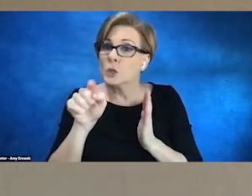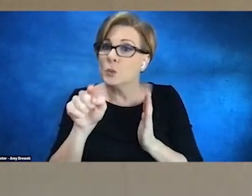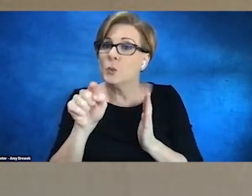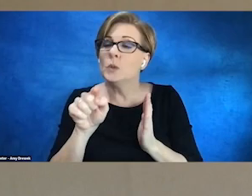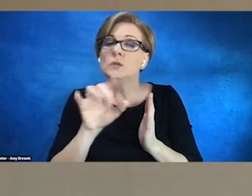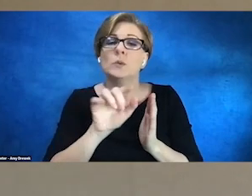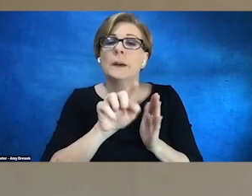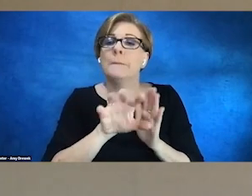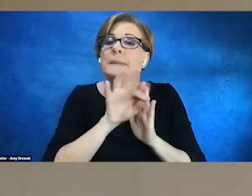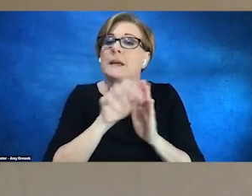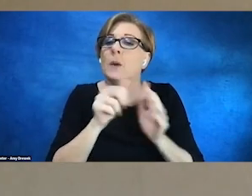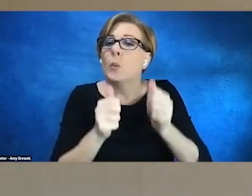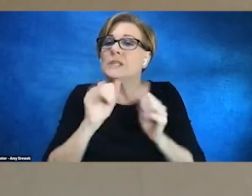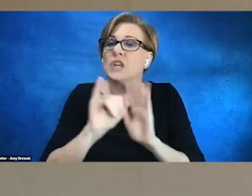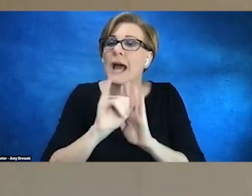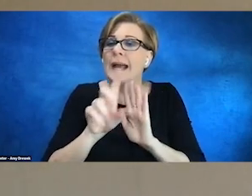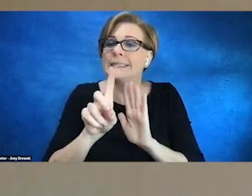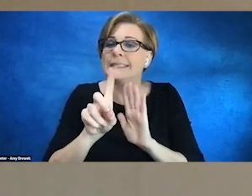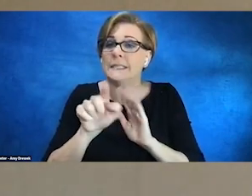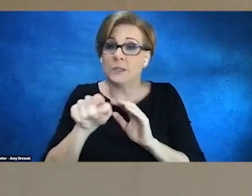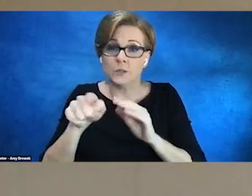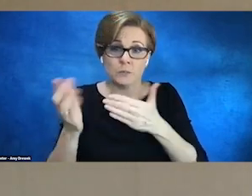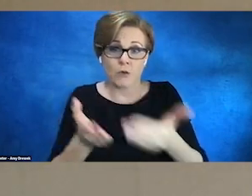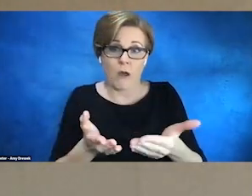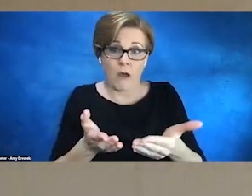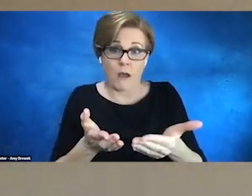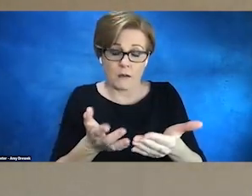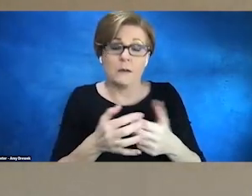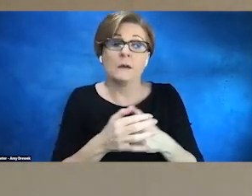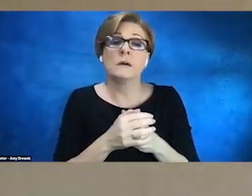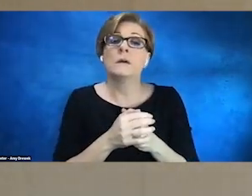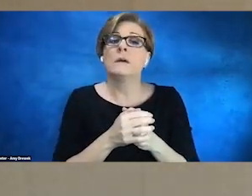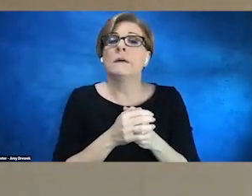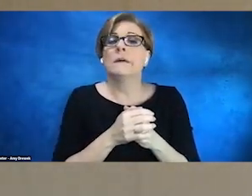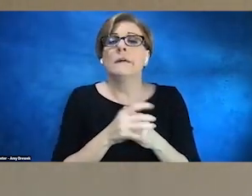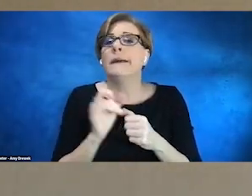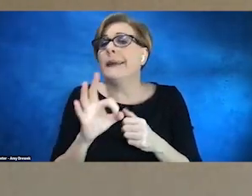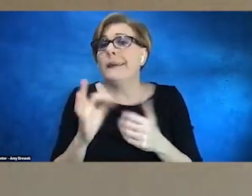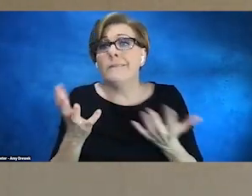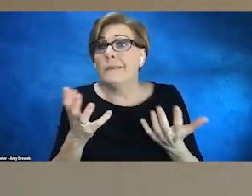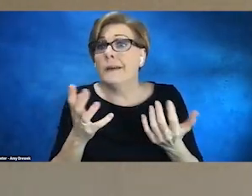the type of ID that they brought with them today to be able to check in so and we do have so if